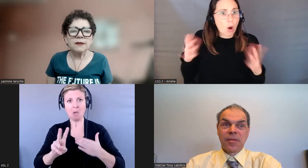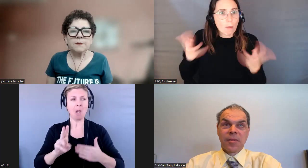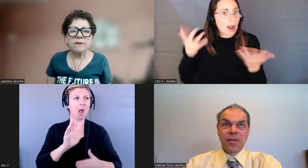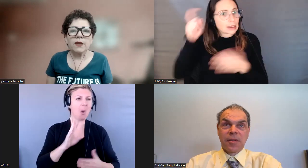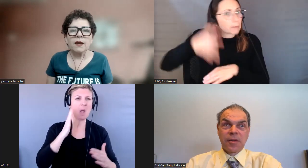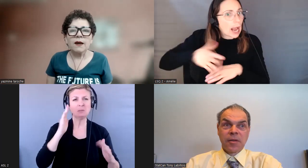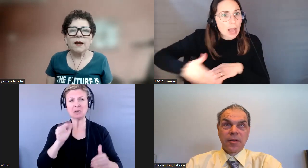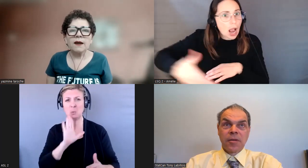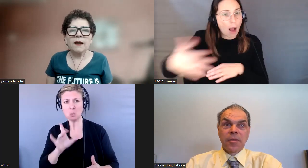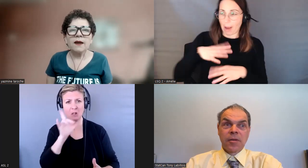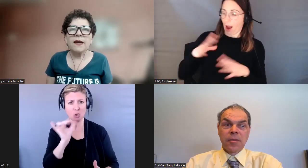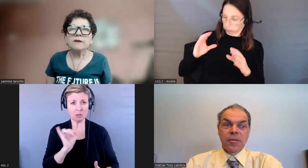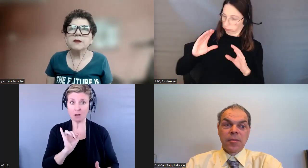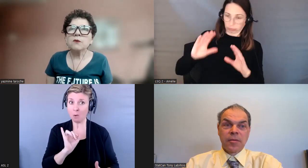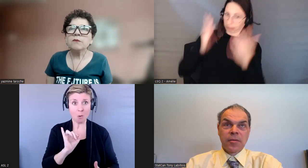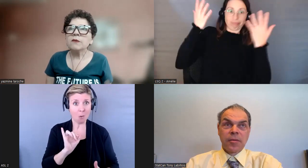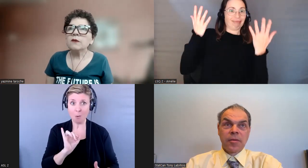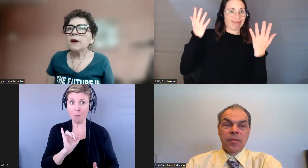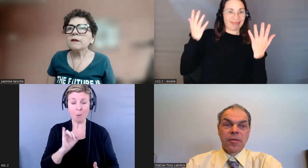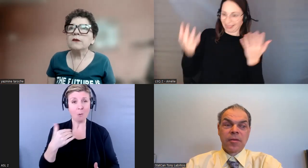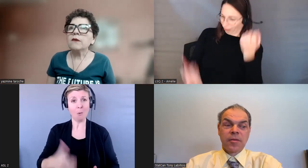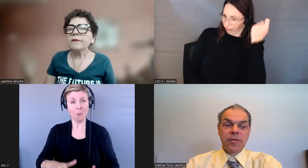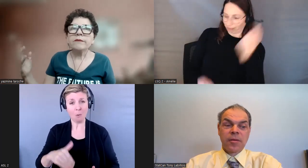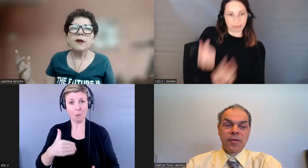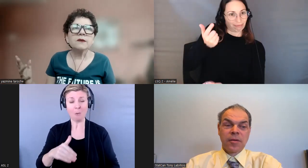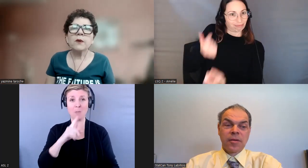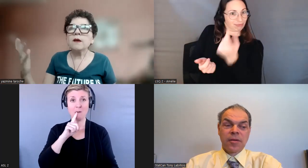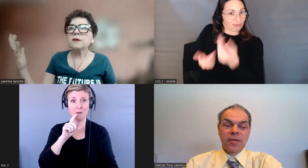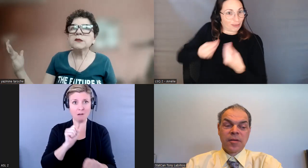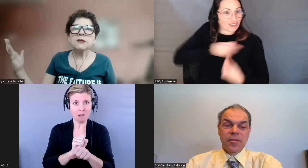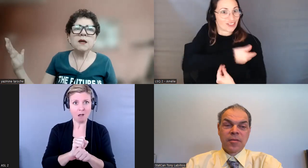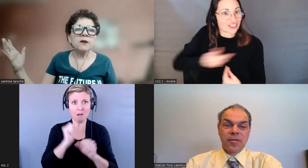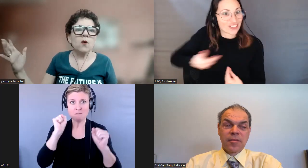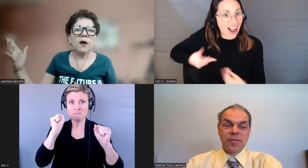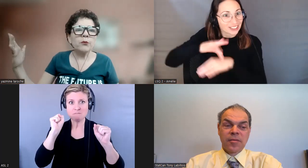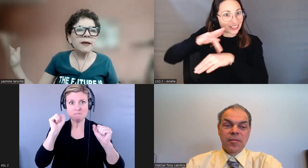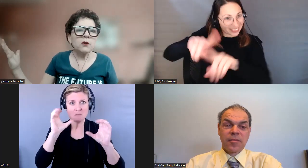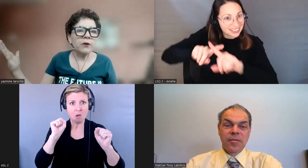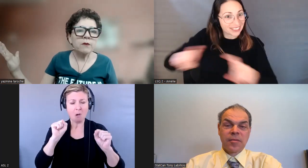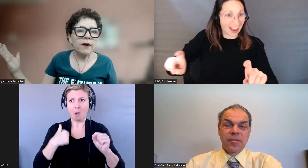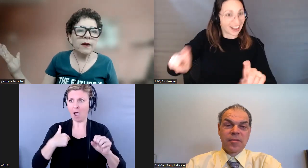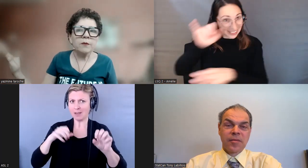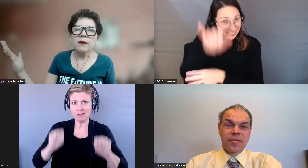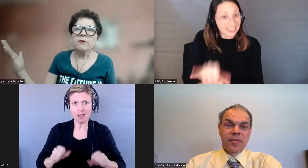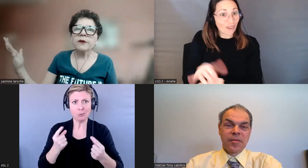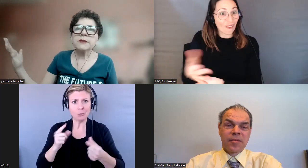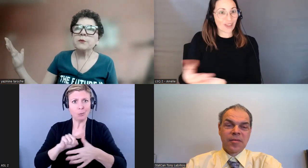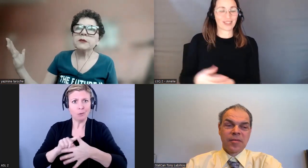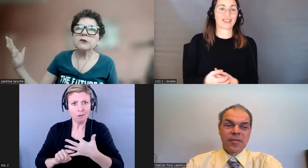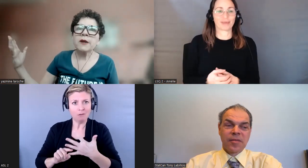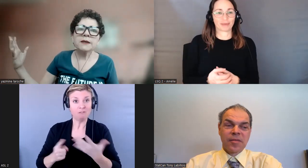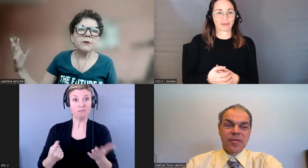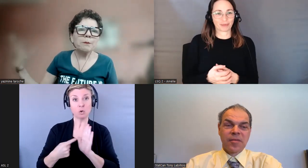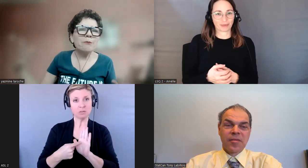opportunity so I you know I so I got to design a brand new program for example to transfer